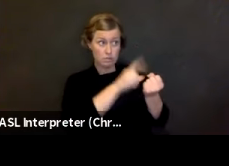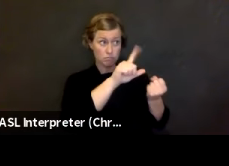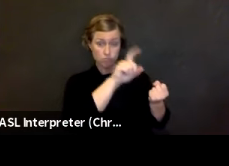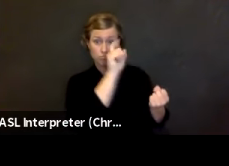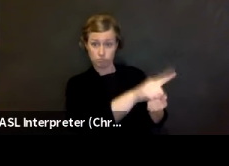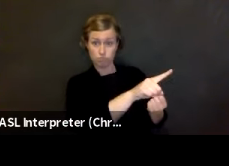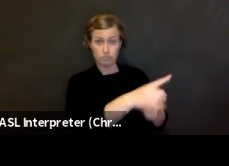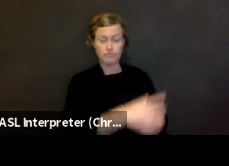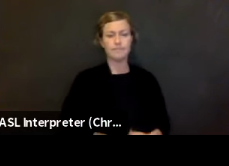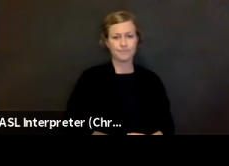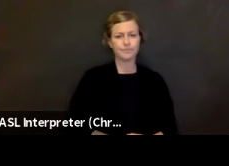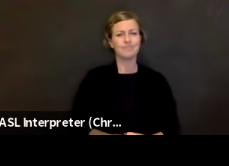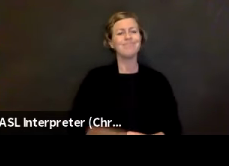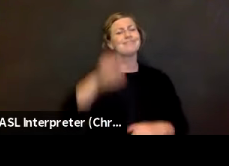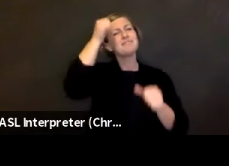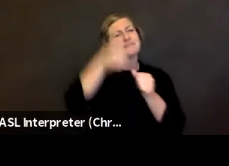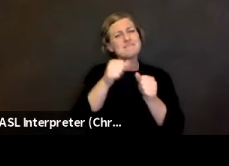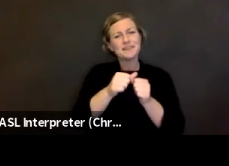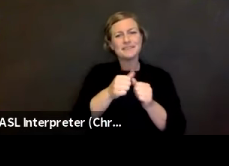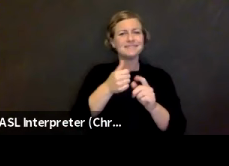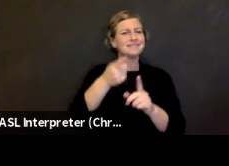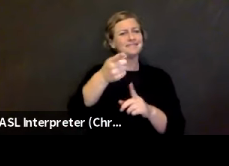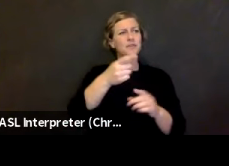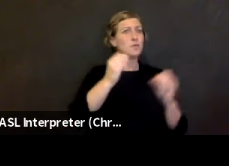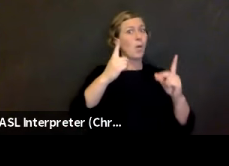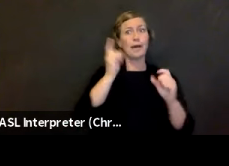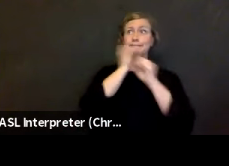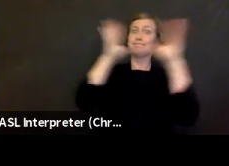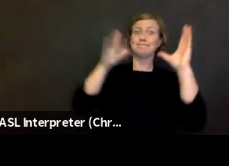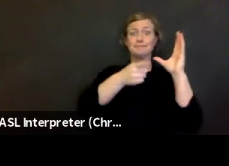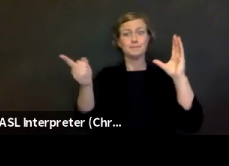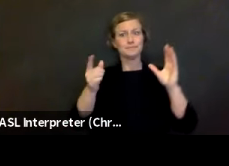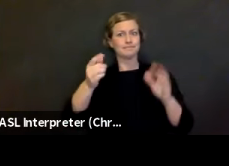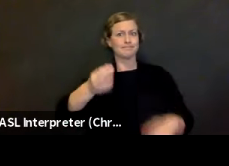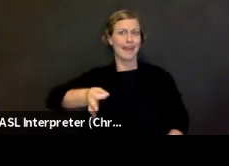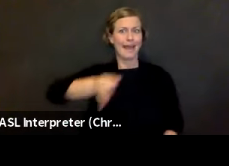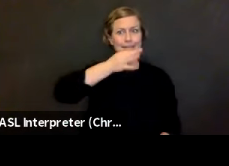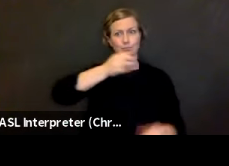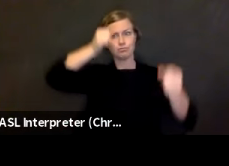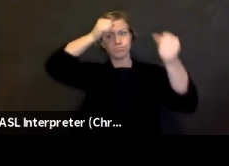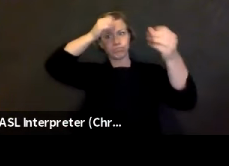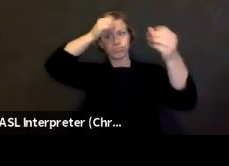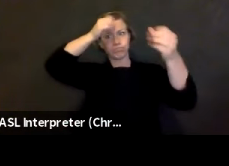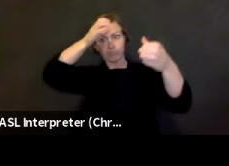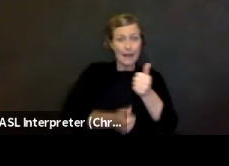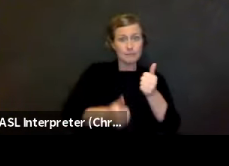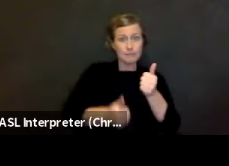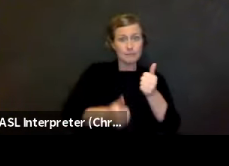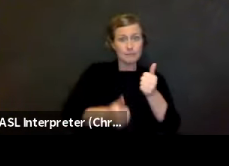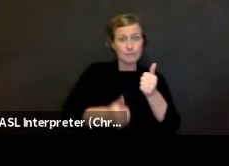each point. Who is going to make that specific ask to hold that legislator to the commitment? You're not expected to be